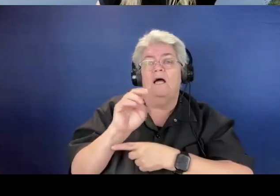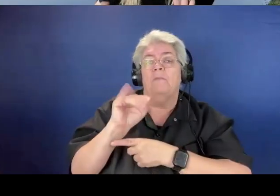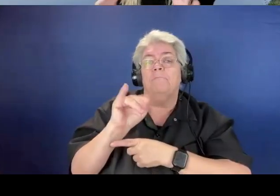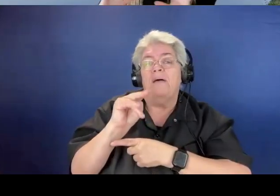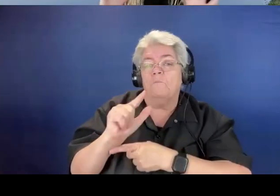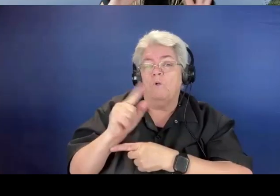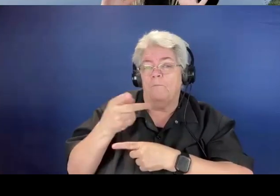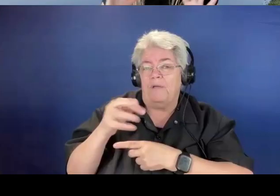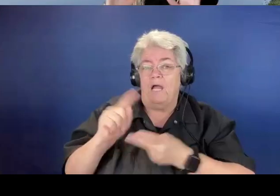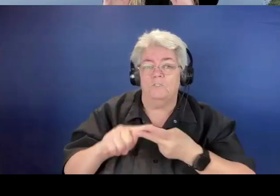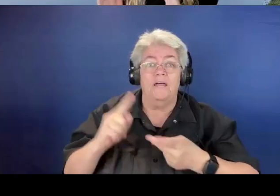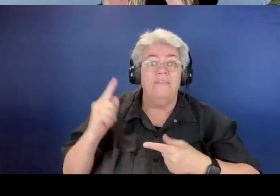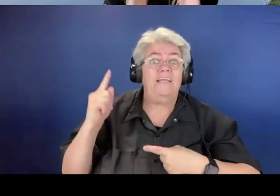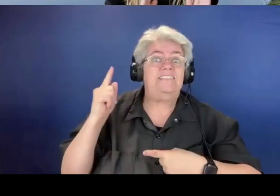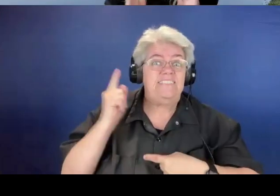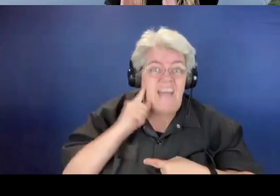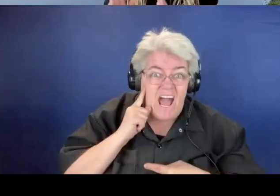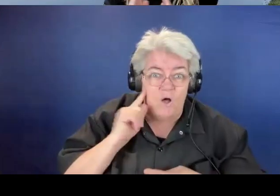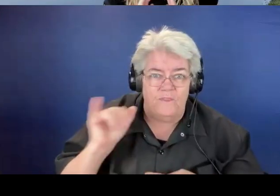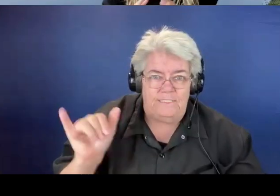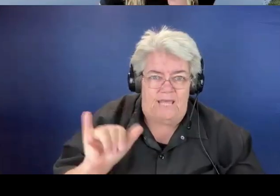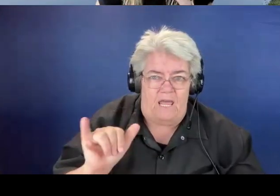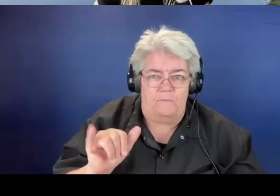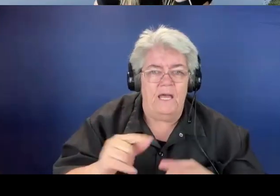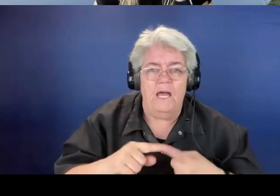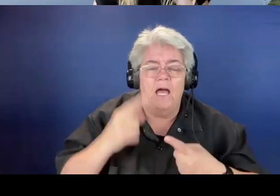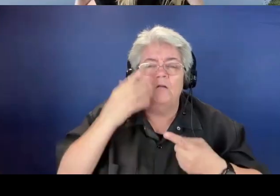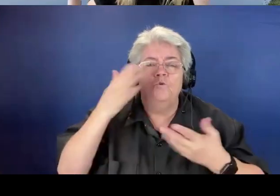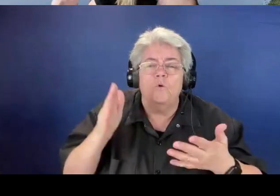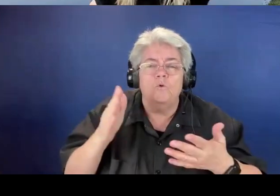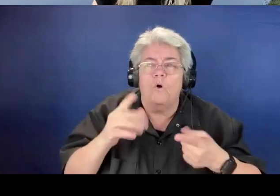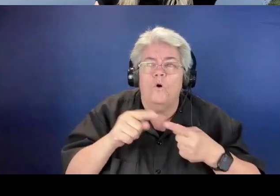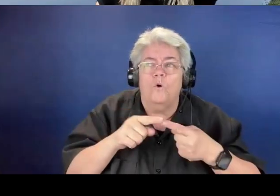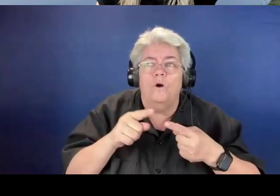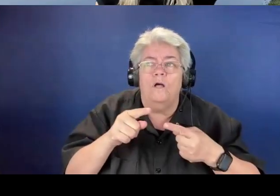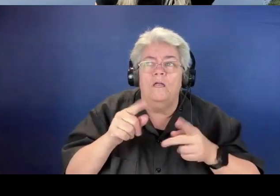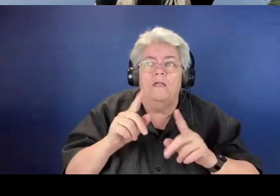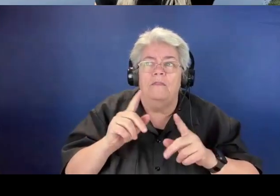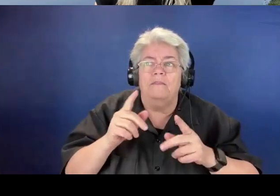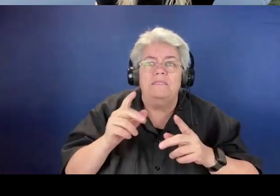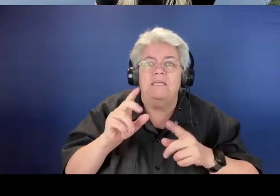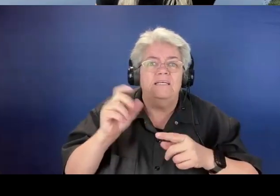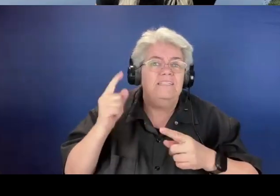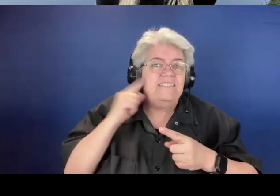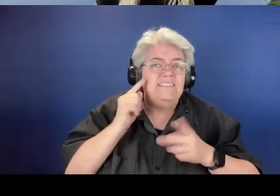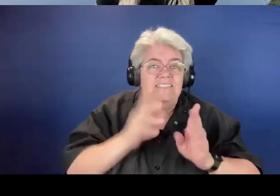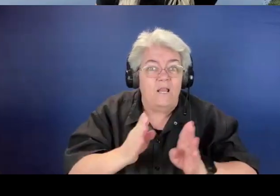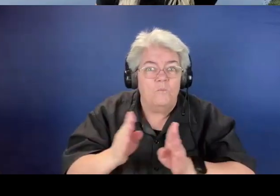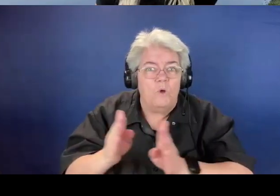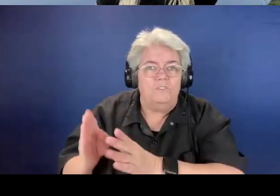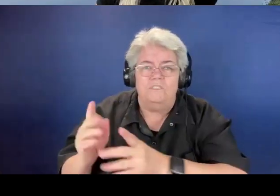If you start changing and you don't know how many syllables it might be in the other language, this point is rather moot.